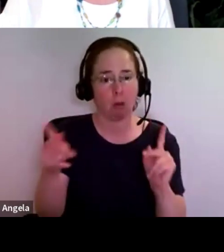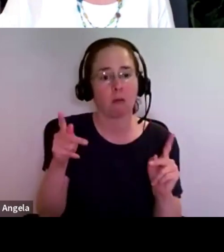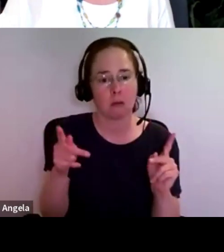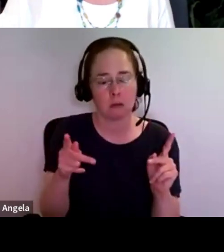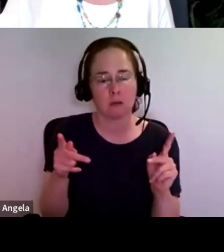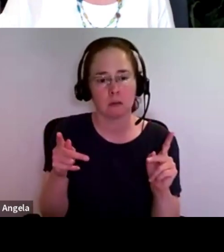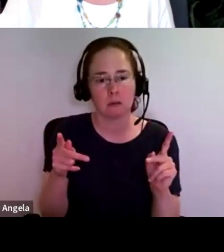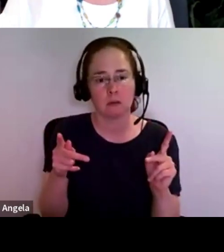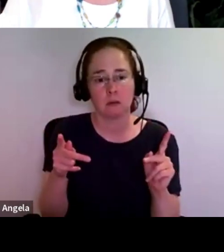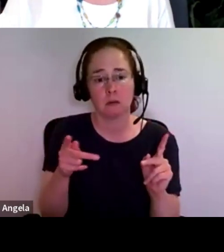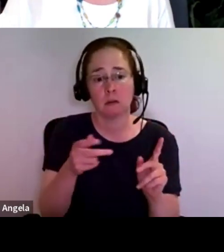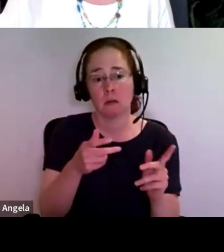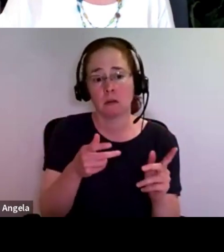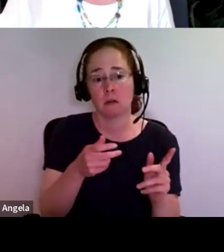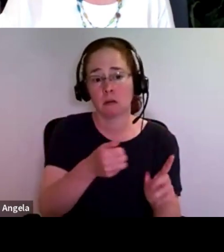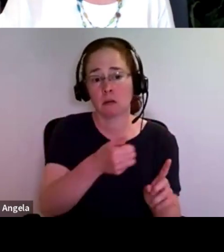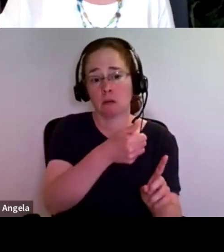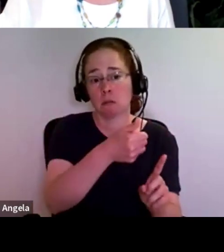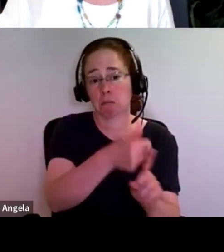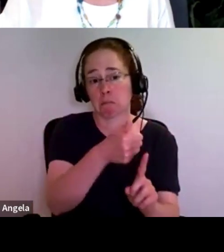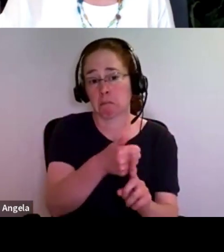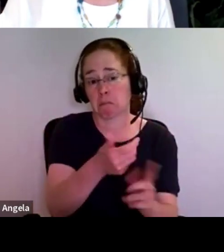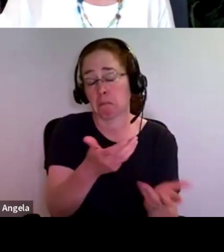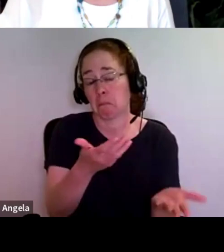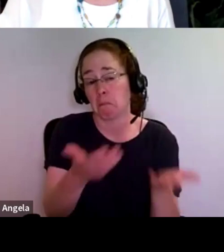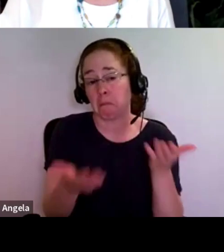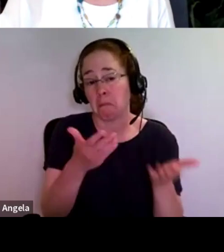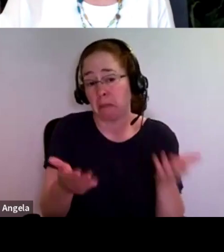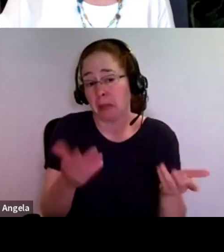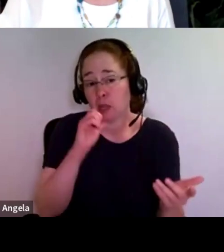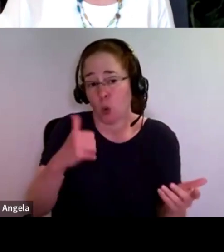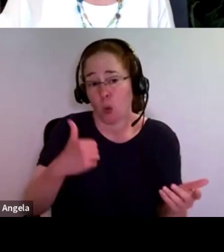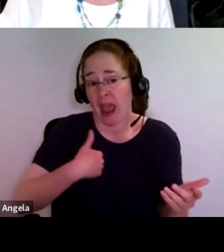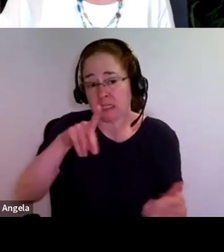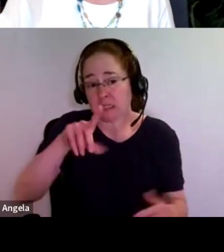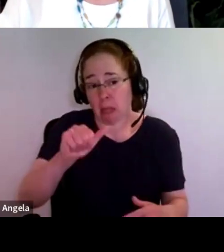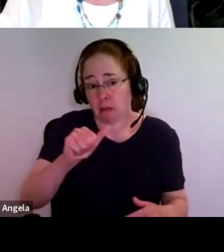who may not have, may not have a disability,